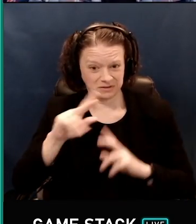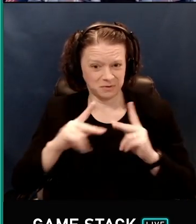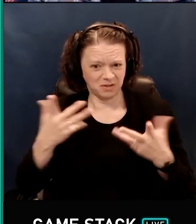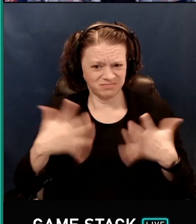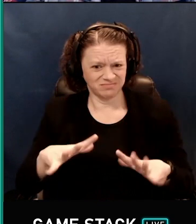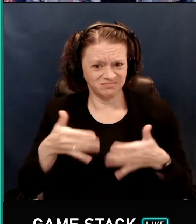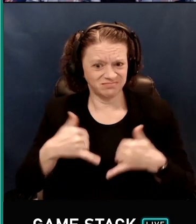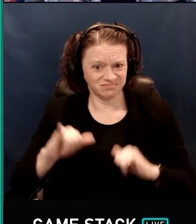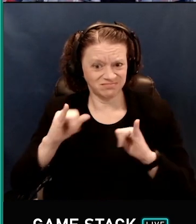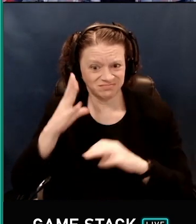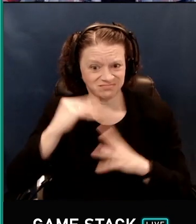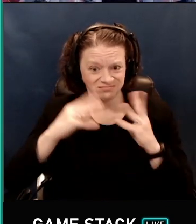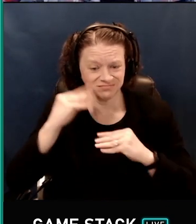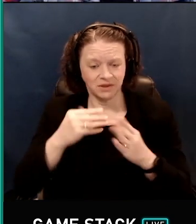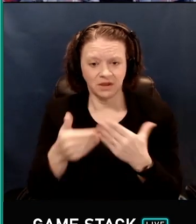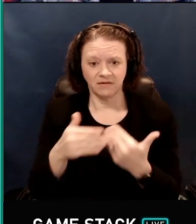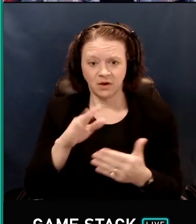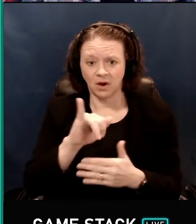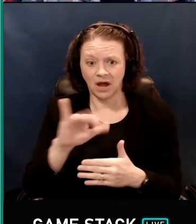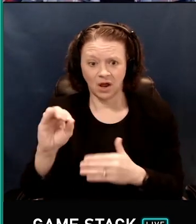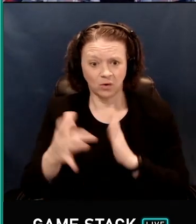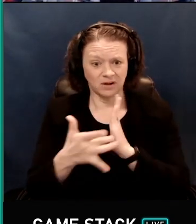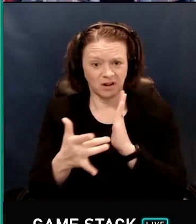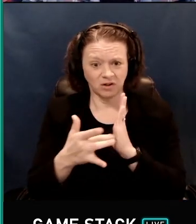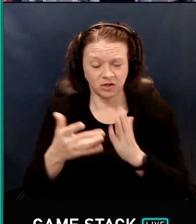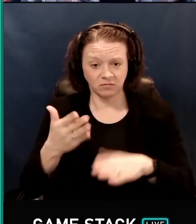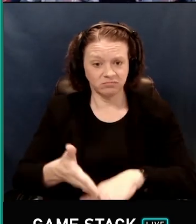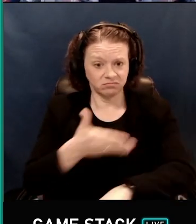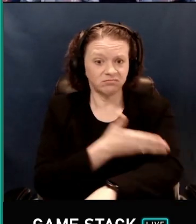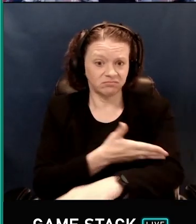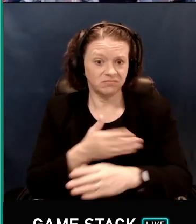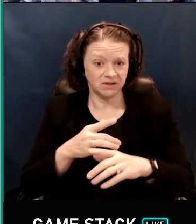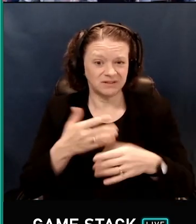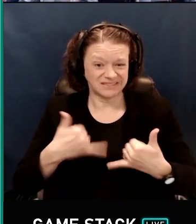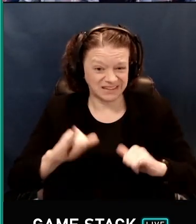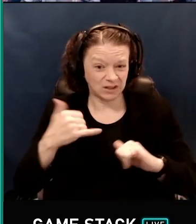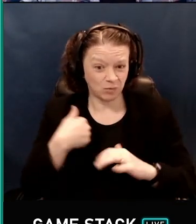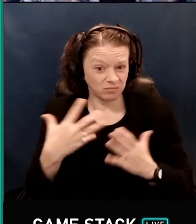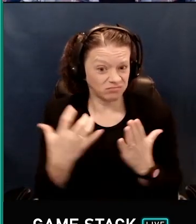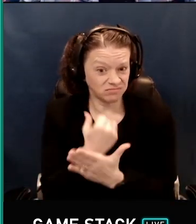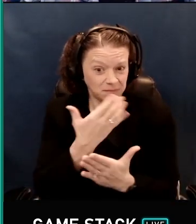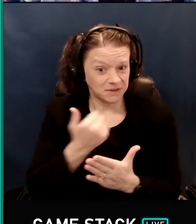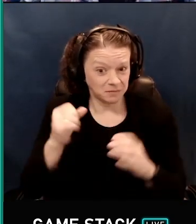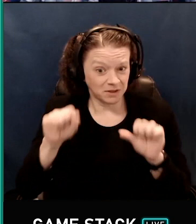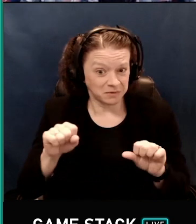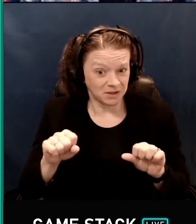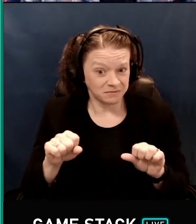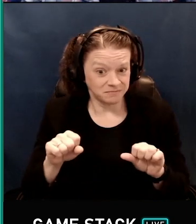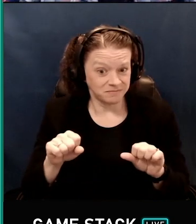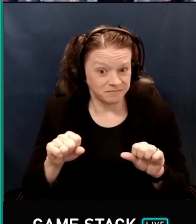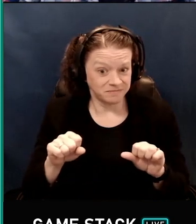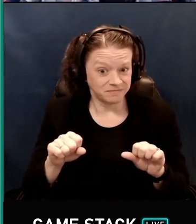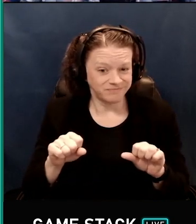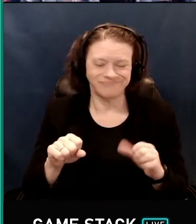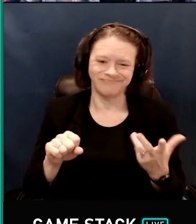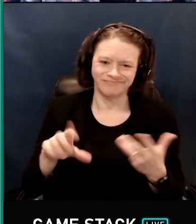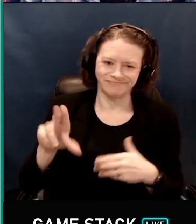IO tech has improved, are really using it effectively? The short answer is no. IO hardware has evolved really,